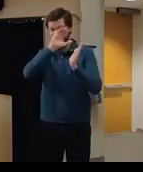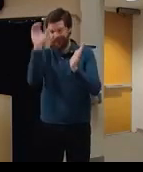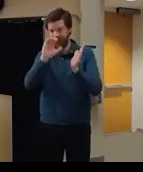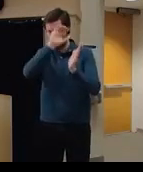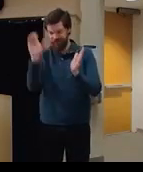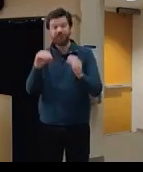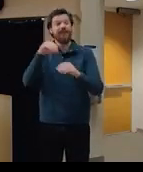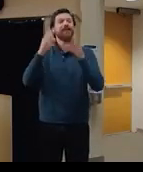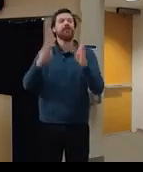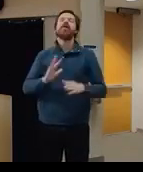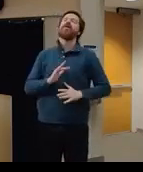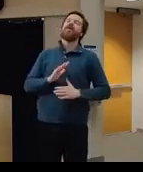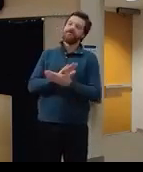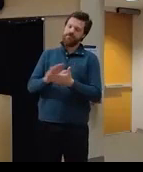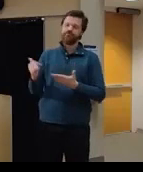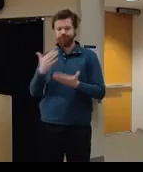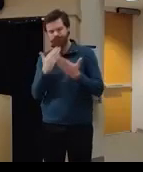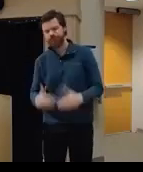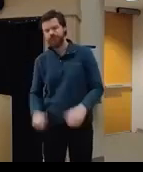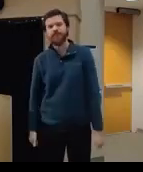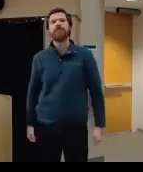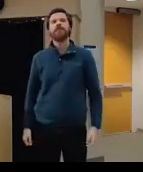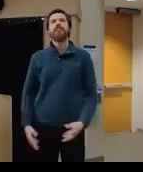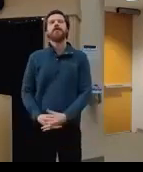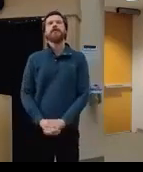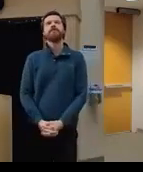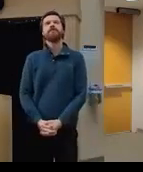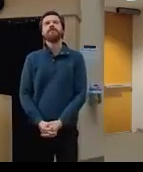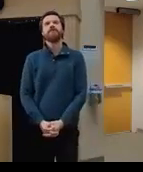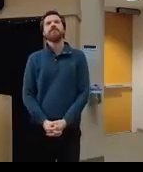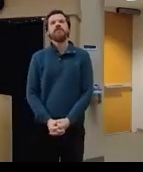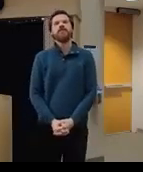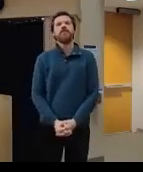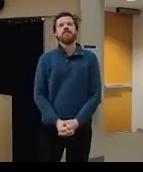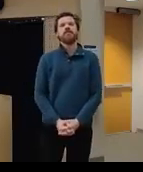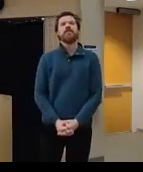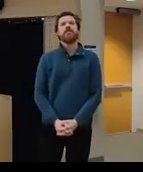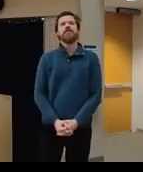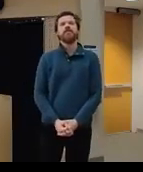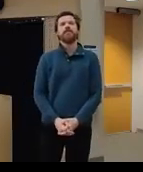to to be able to be here with everybody um so I I think there's probably wide agreement in the